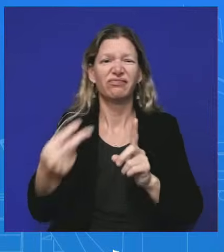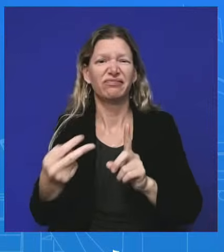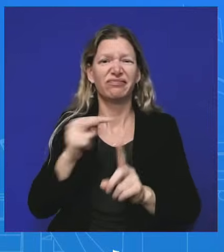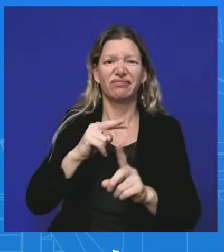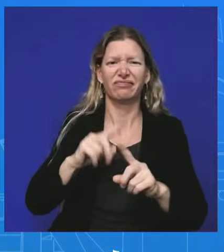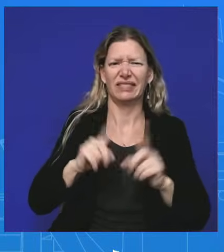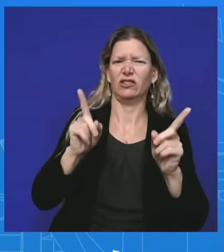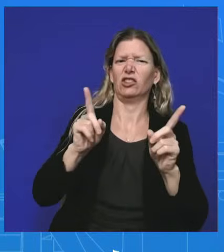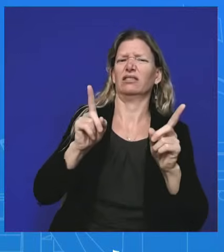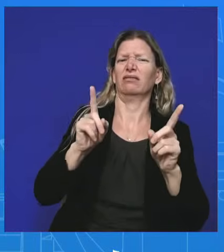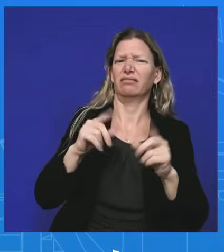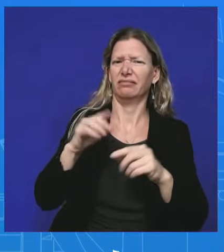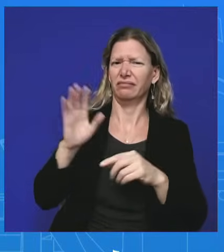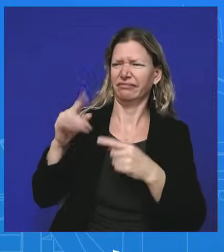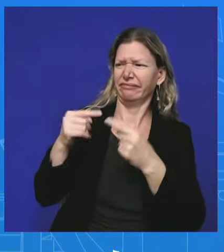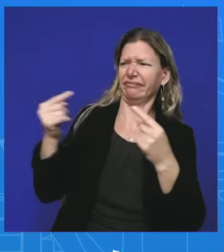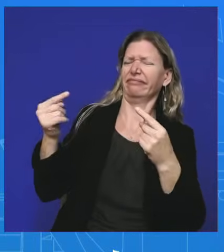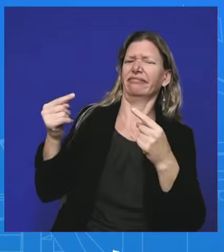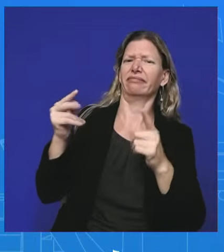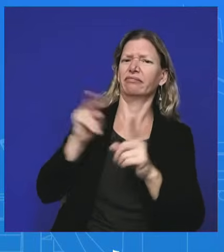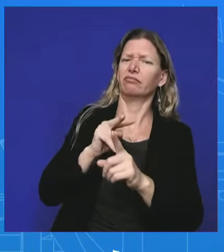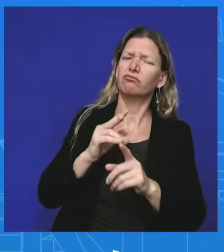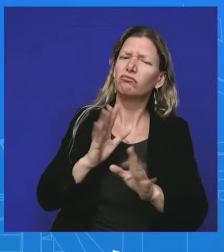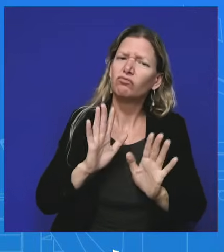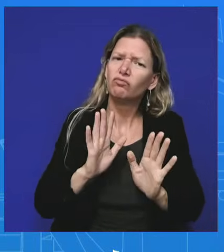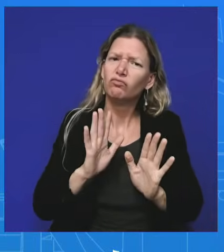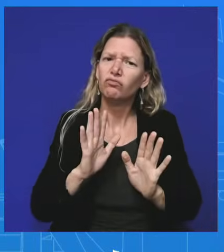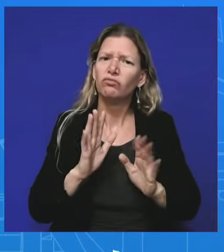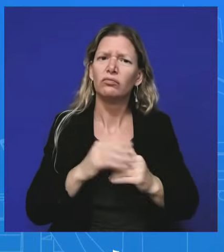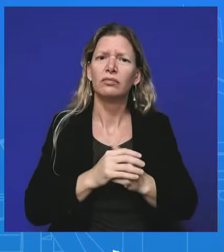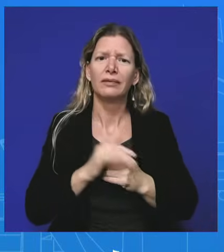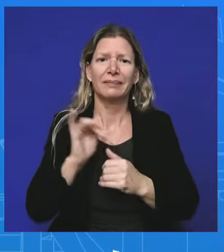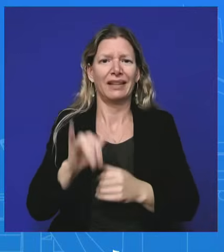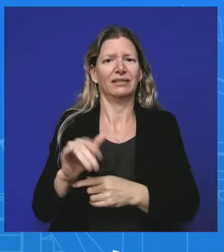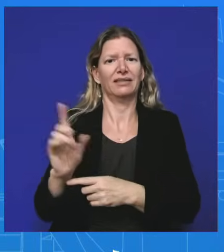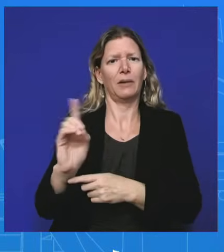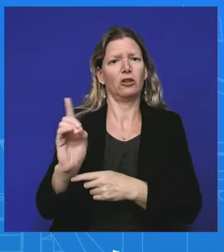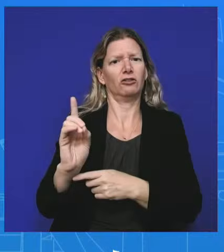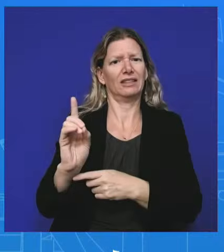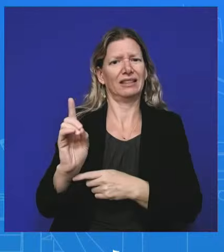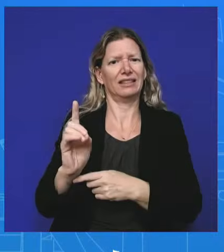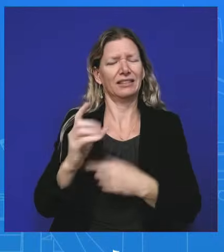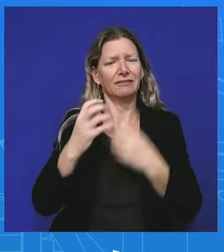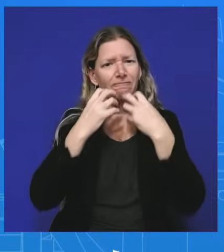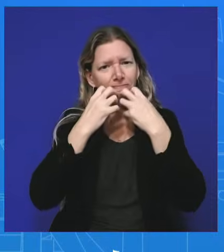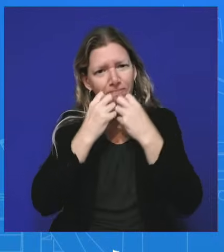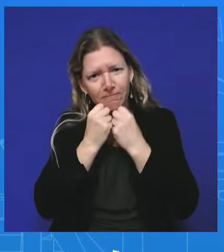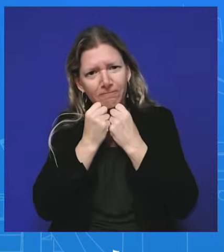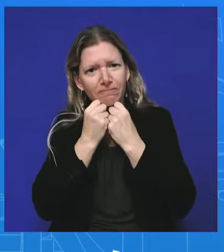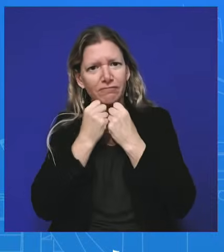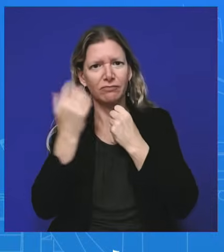But this is what our democracy is all about, having different opinions, having different views, and being able to express your voice